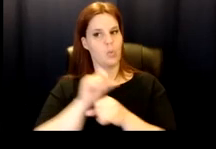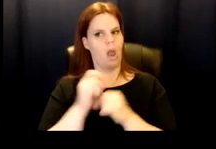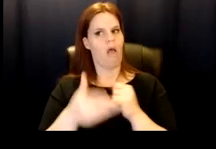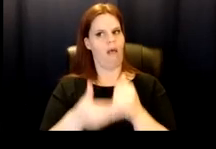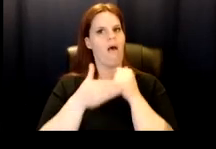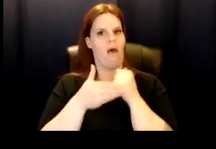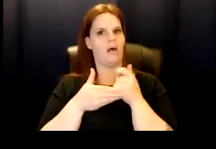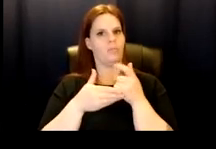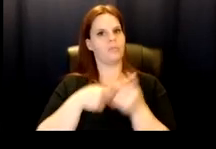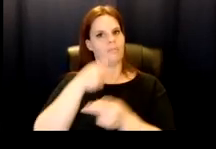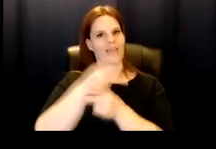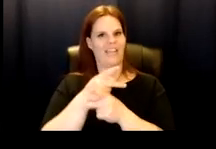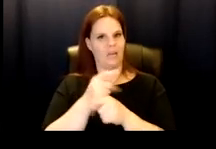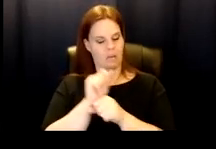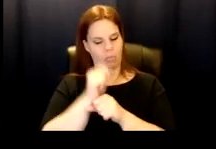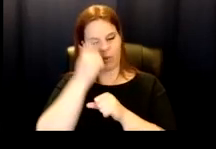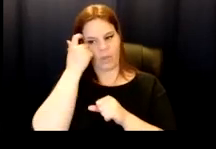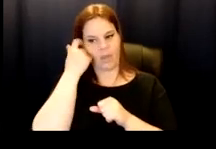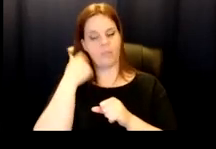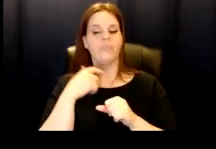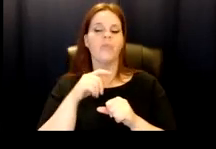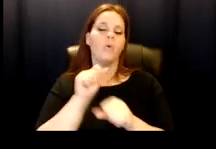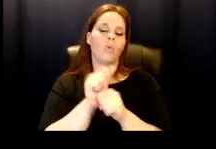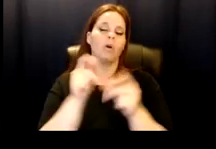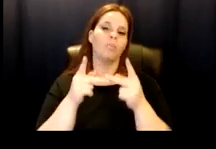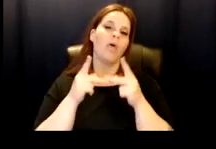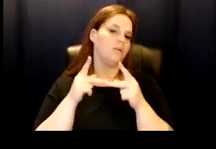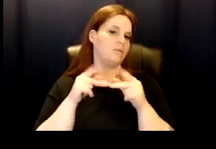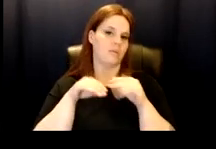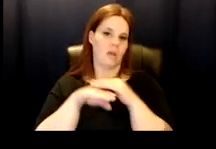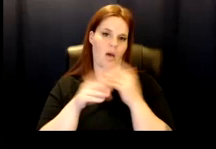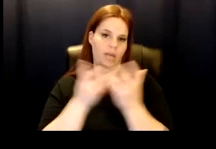employment. And, again, workplace accommodations which fell into the same category as the coworker,